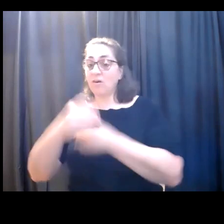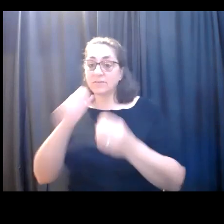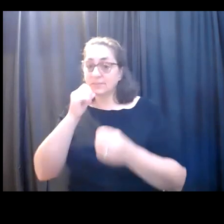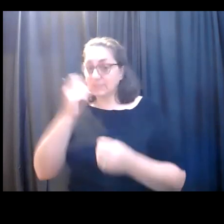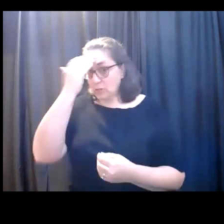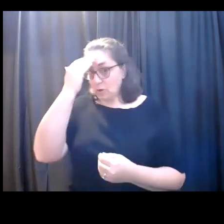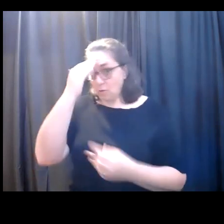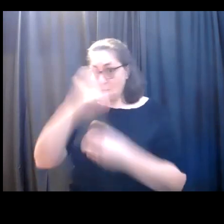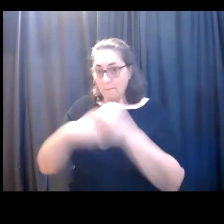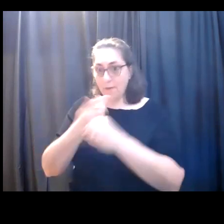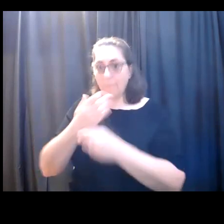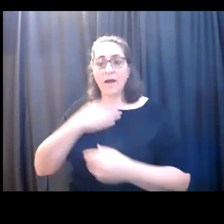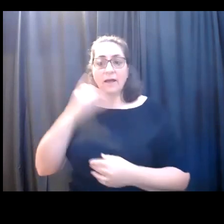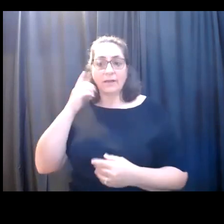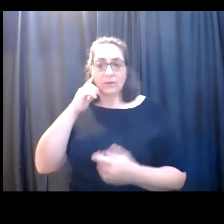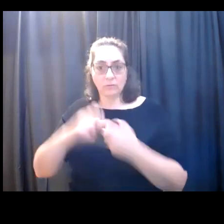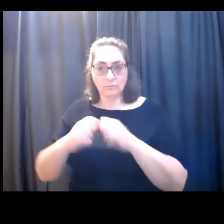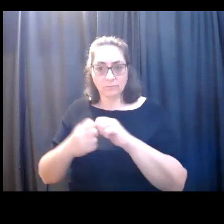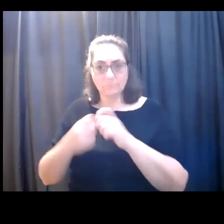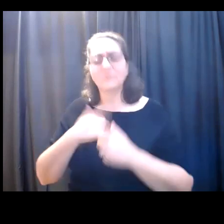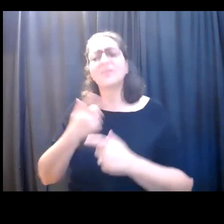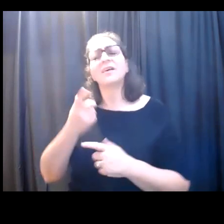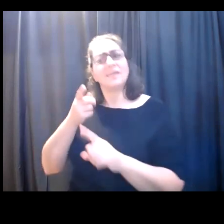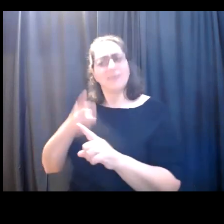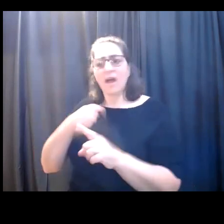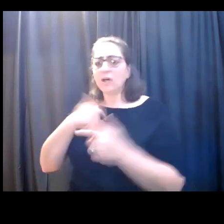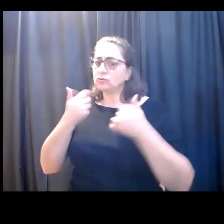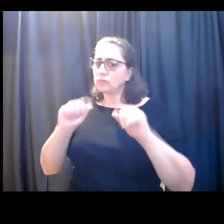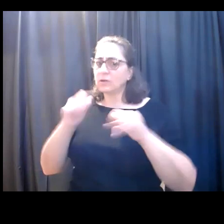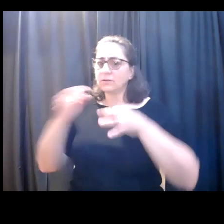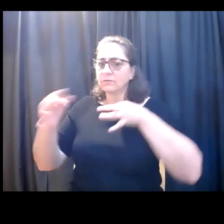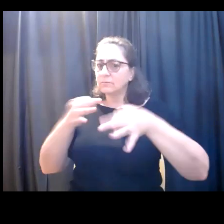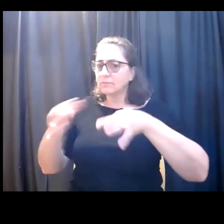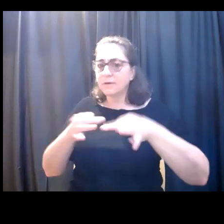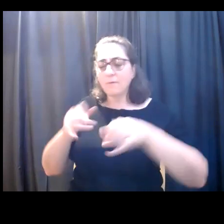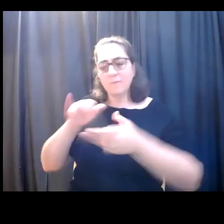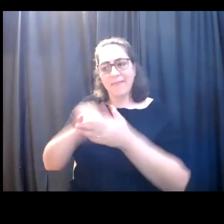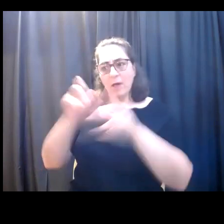and I felt so much better, calm, because they knew and I knew that this was going